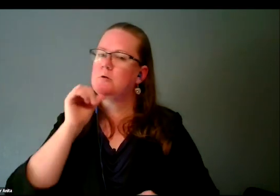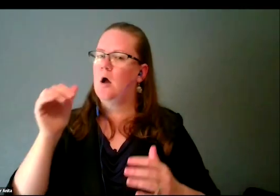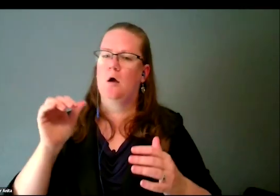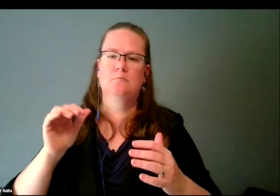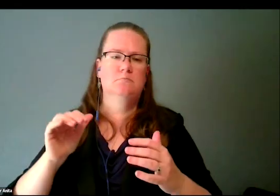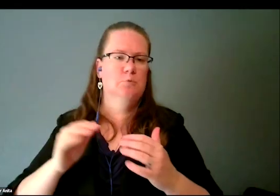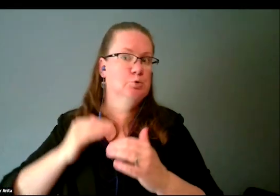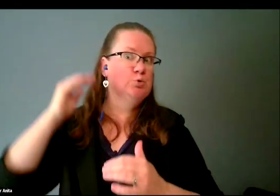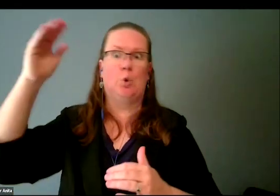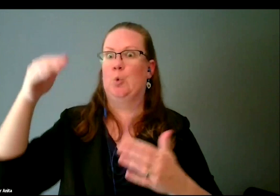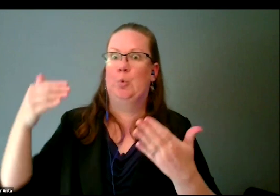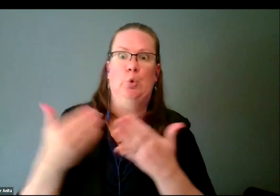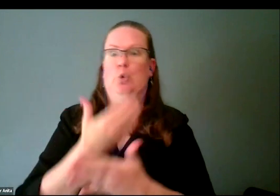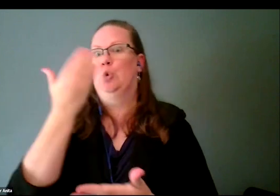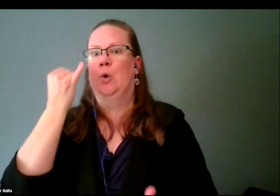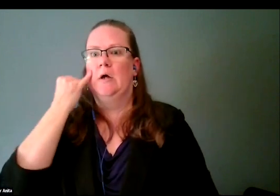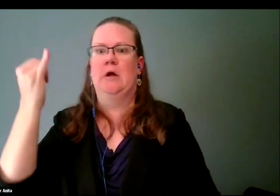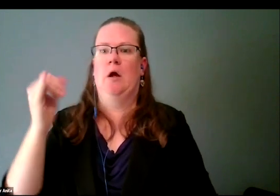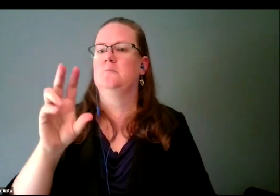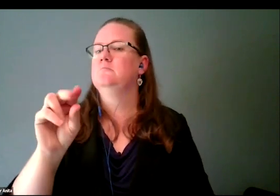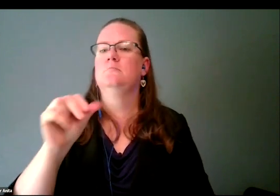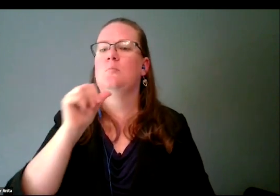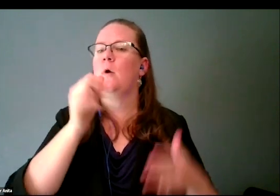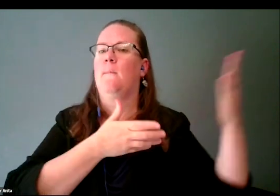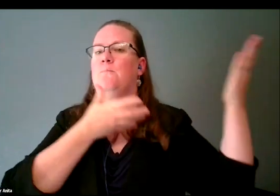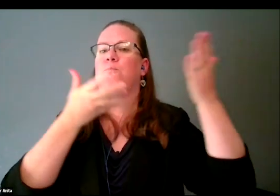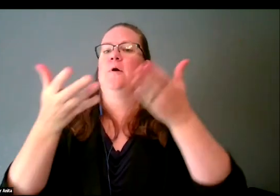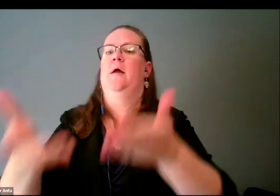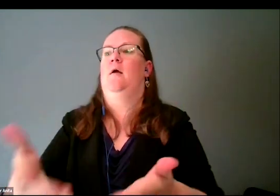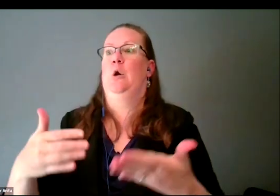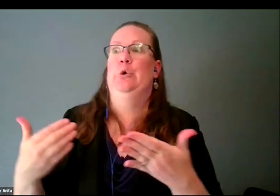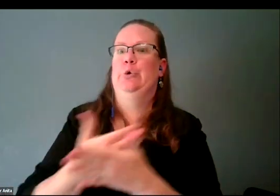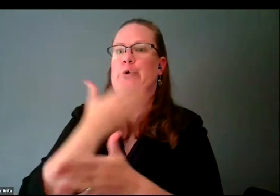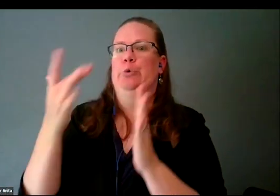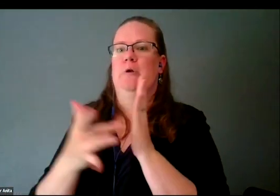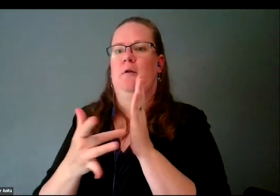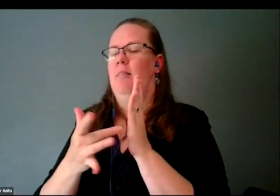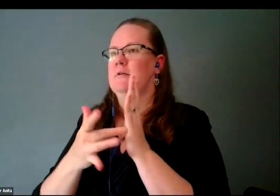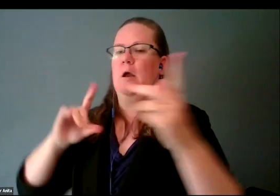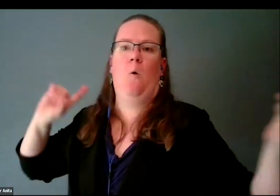to reinvent the wheel here. I'm not trying to bring in a new technology for the purpose of utilizing new technology.